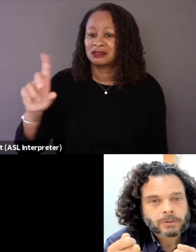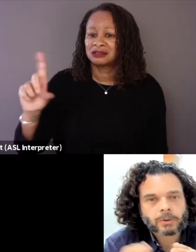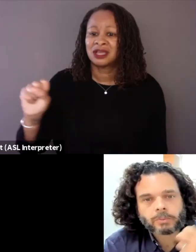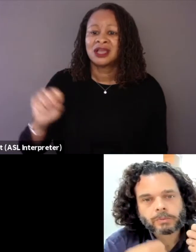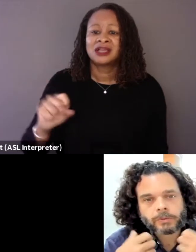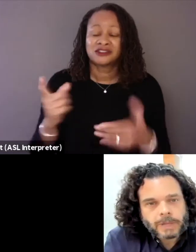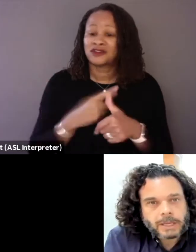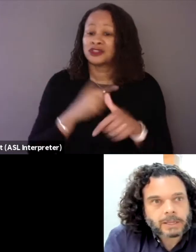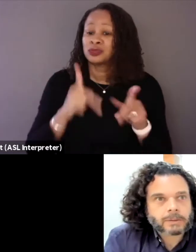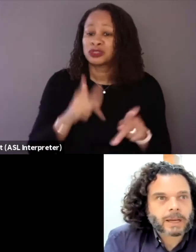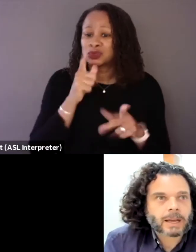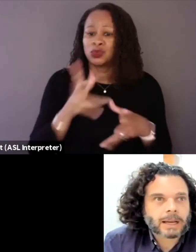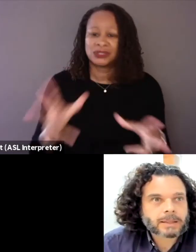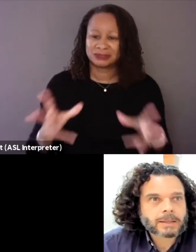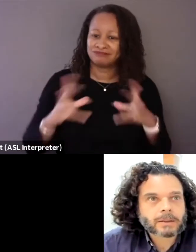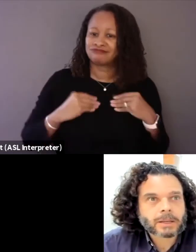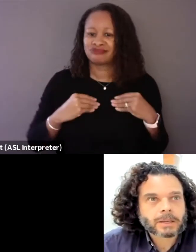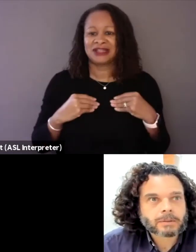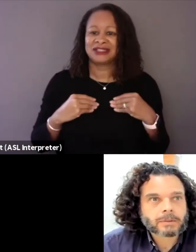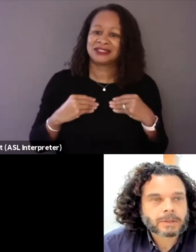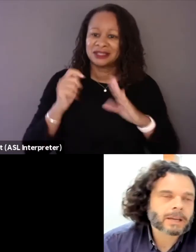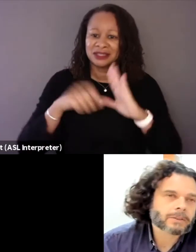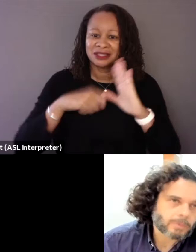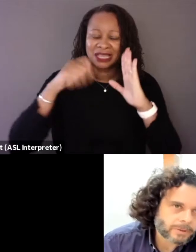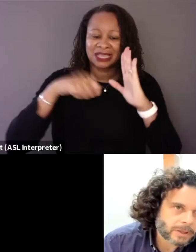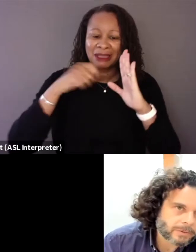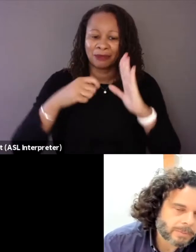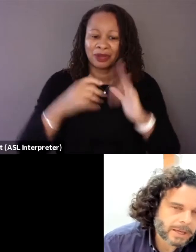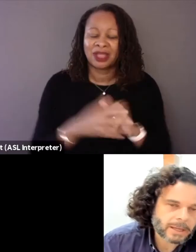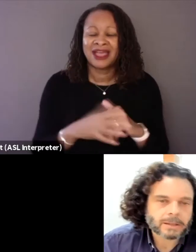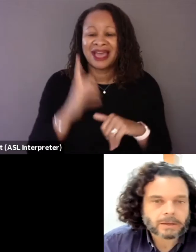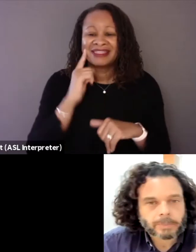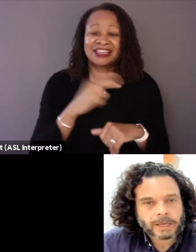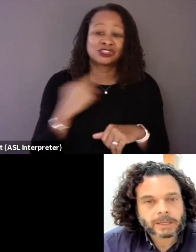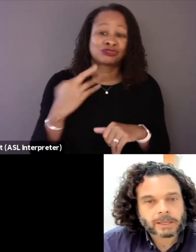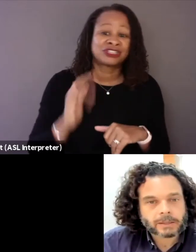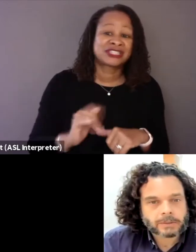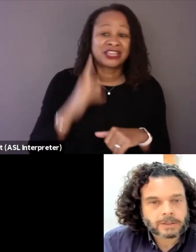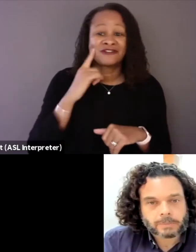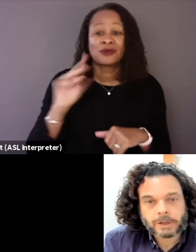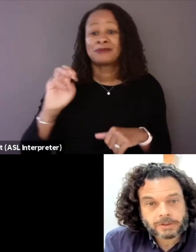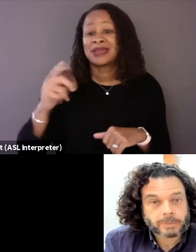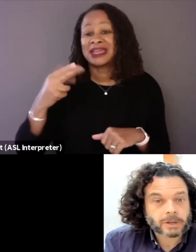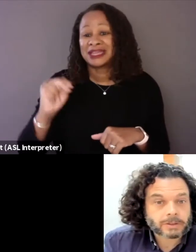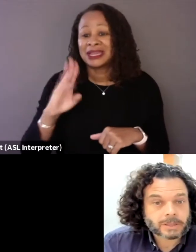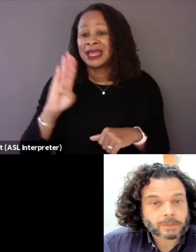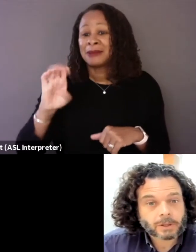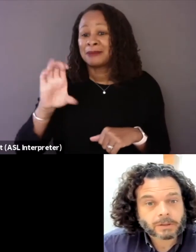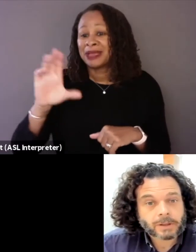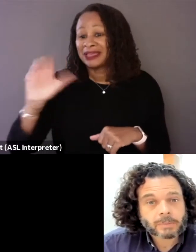So for me, I think like, yeah, it's risky for Megan and Becky and these players that have been on the team a long time,